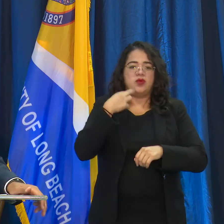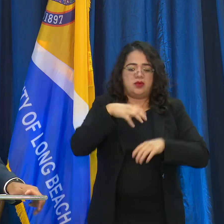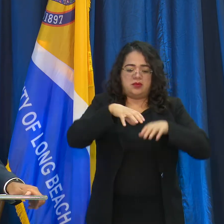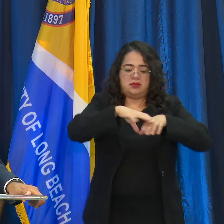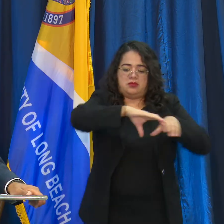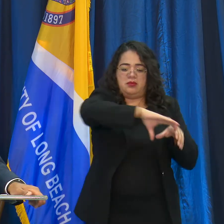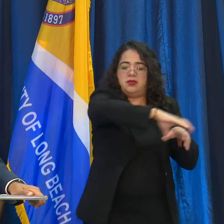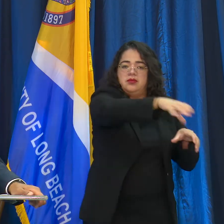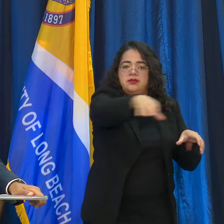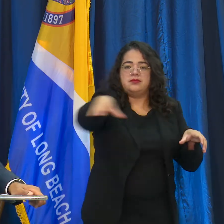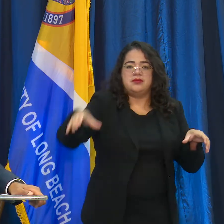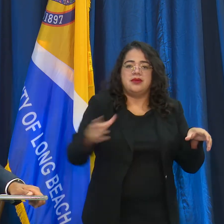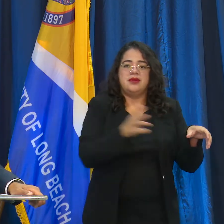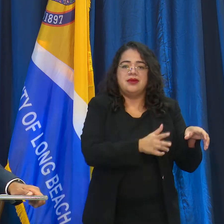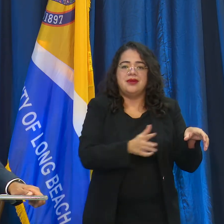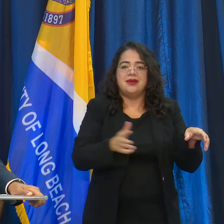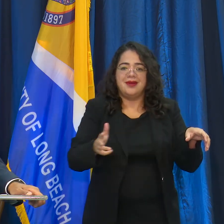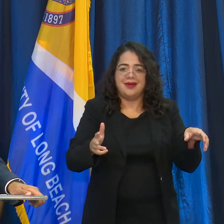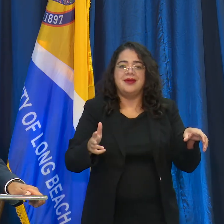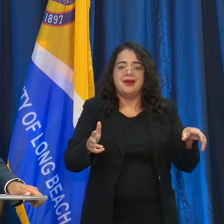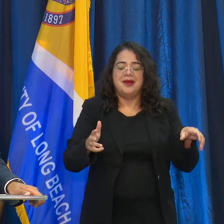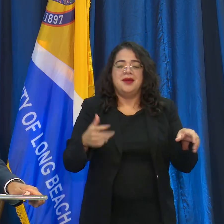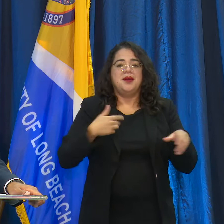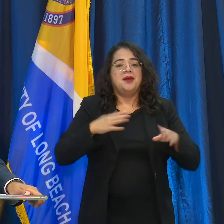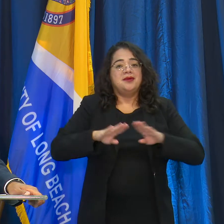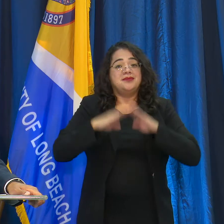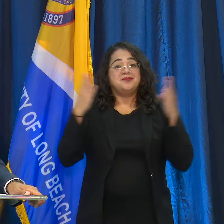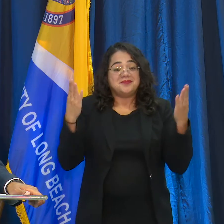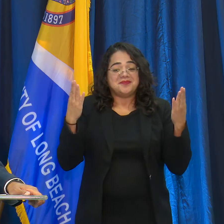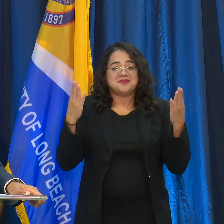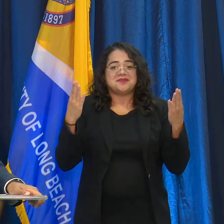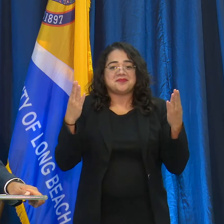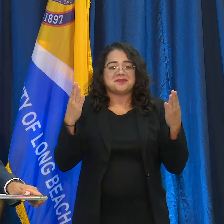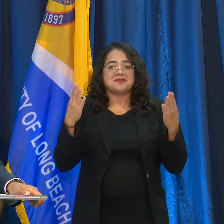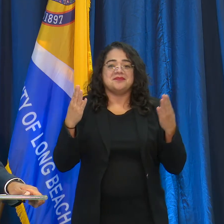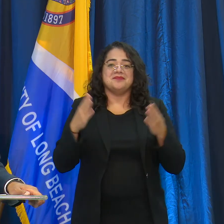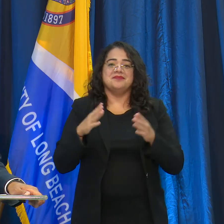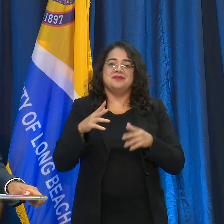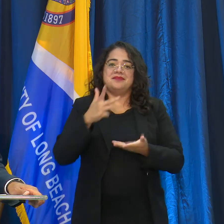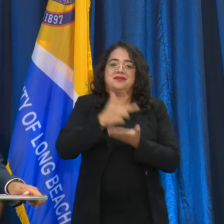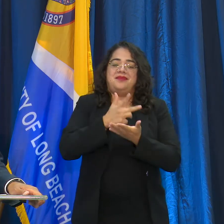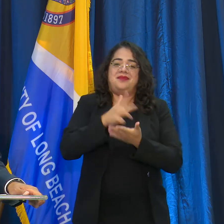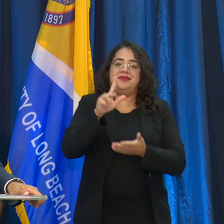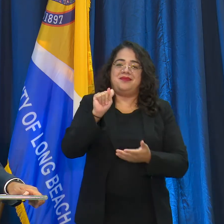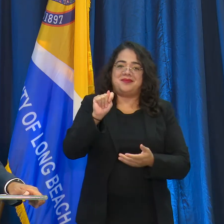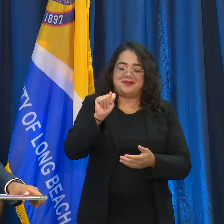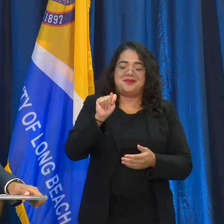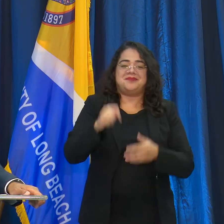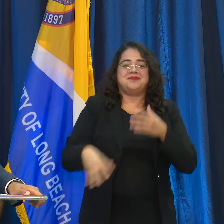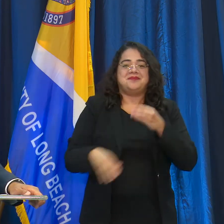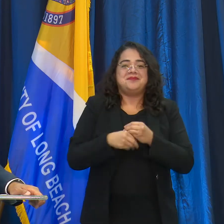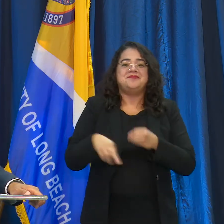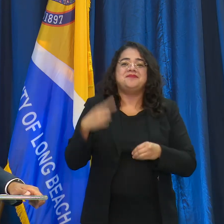our restaurants. We've also opened up and worked to expand parking lots for additional restaurants that are now